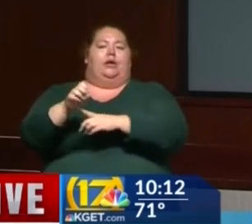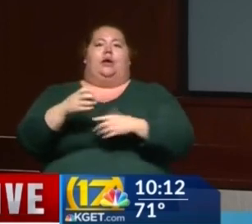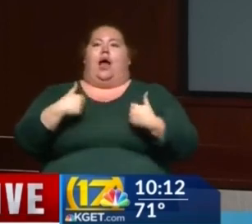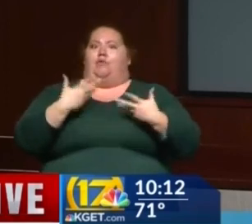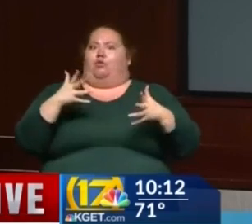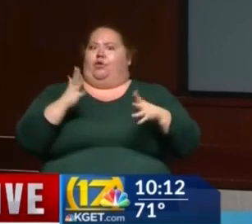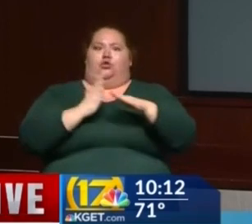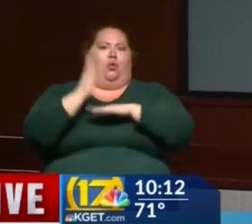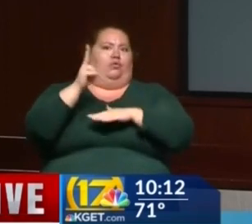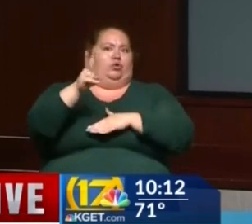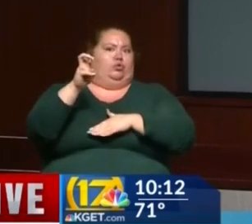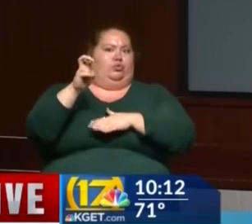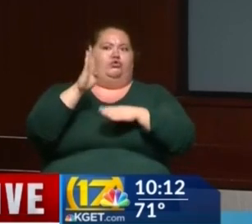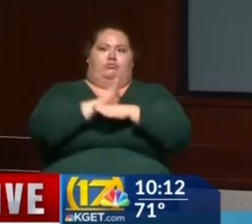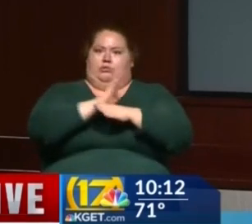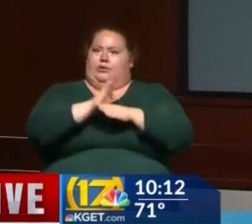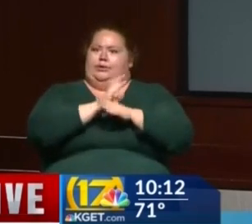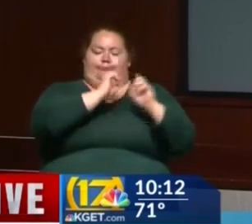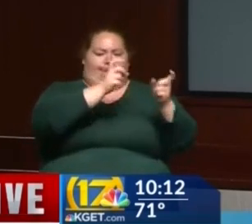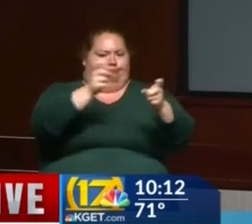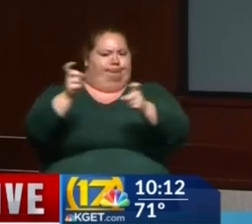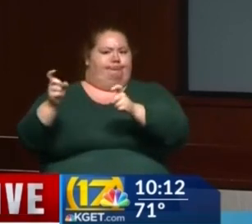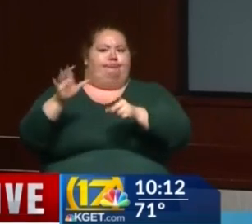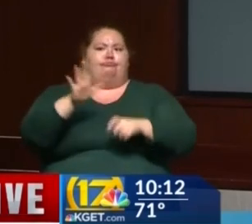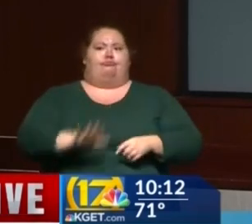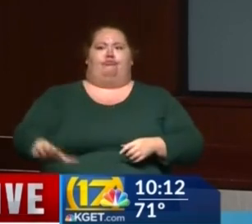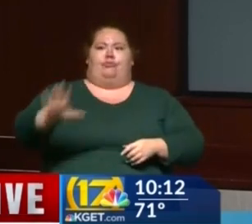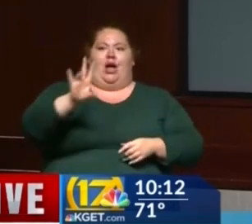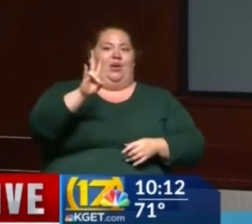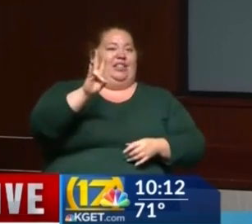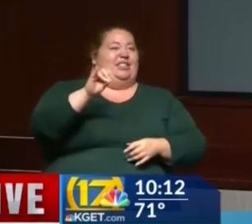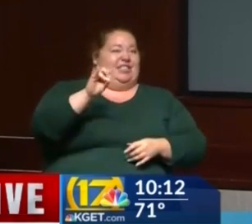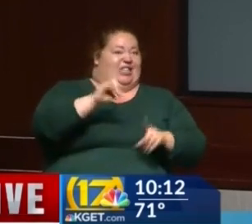WERE FREE PPE SUPPORT BUSINESSES CONTINUES AT A ROBUST PACE WE HAD DISTRIBUTED FREE PERSONAL PROTECTIVE